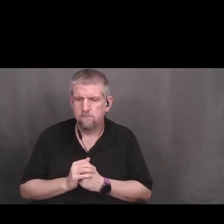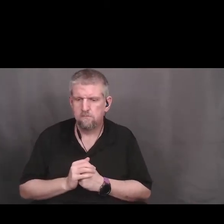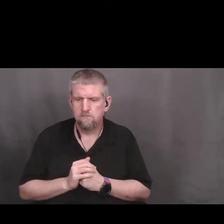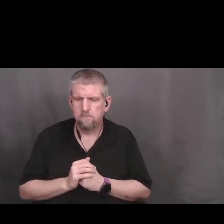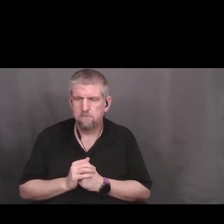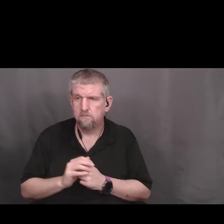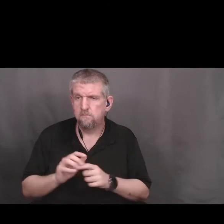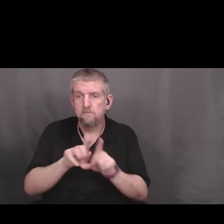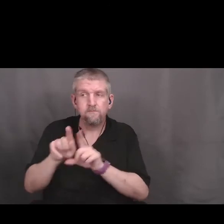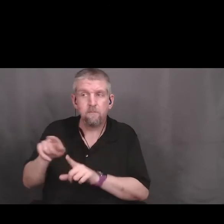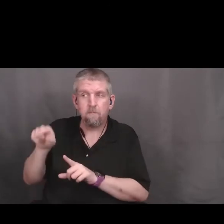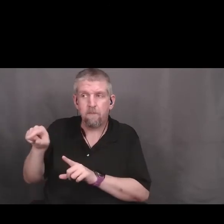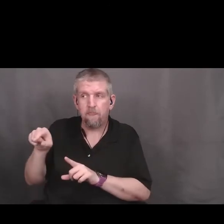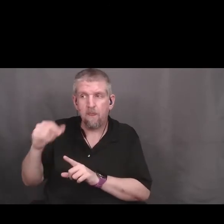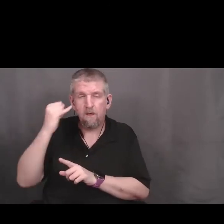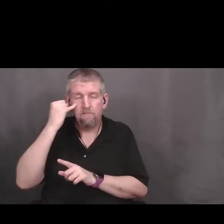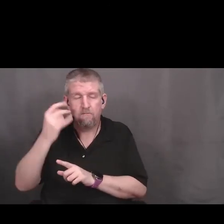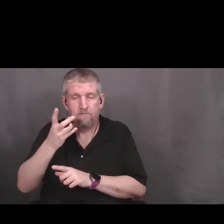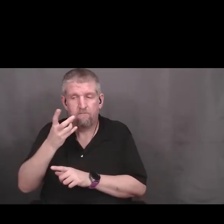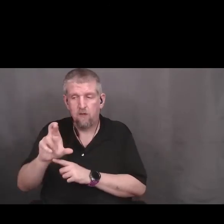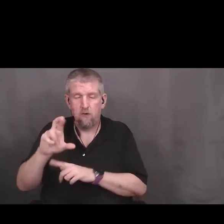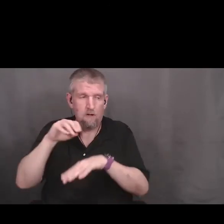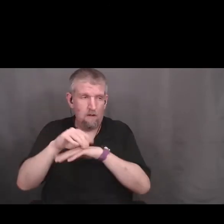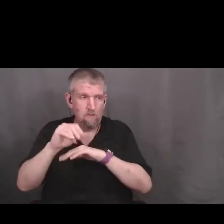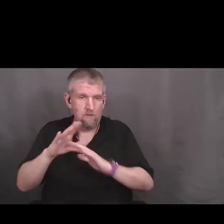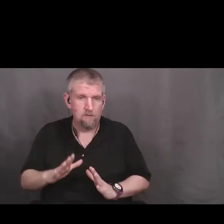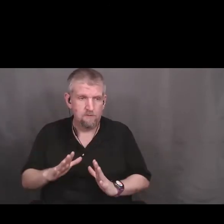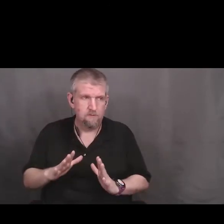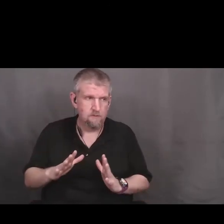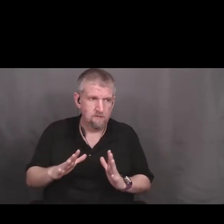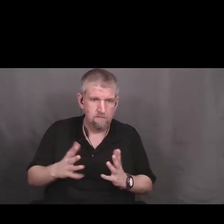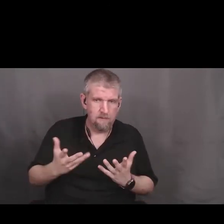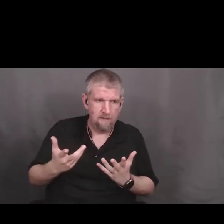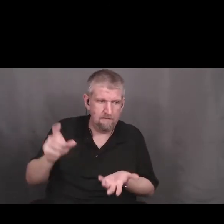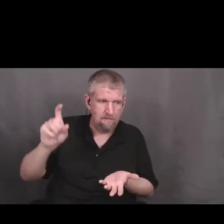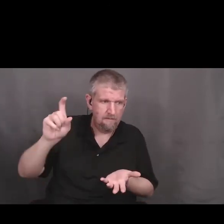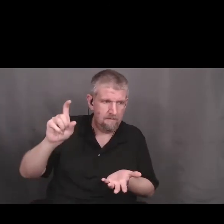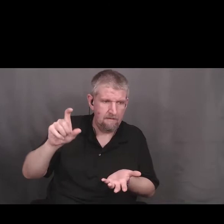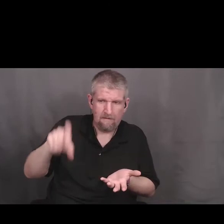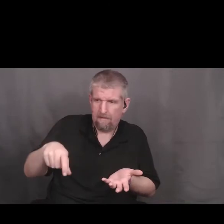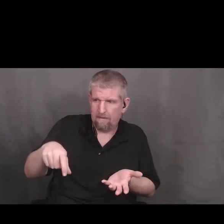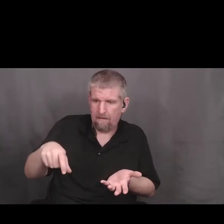well, if a vocational rehabilitation counselor doesn't have access to any existing information